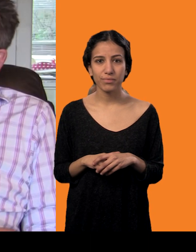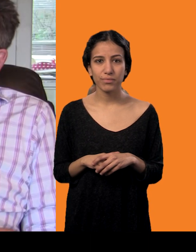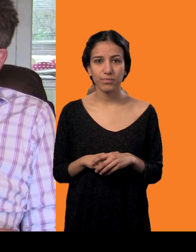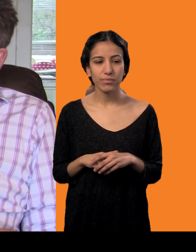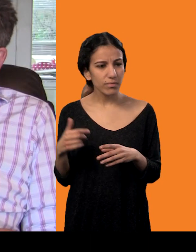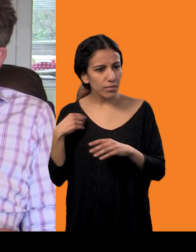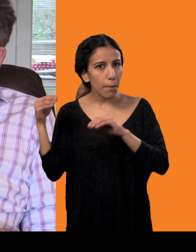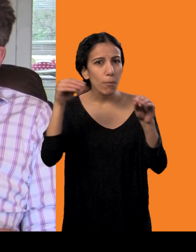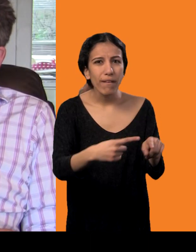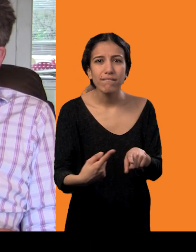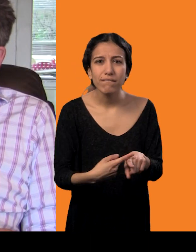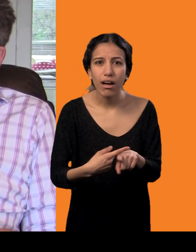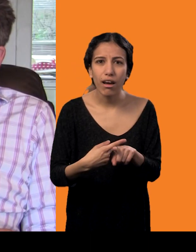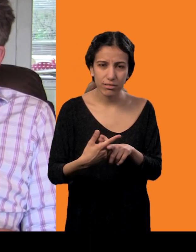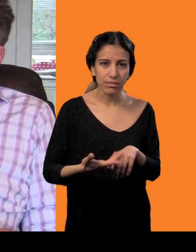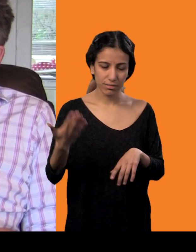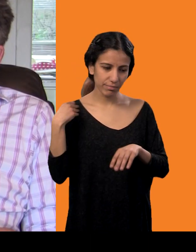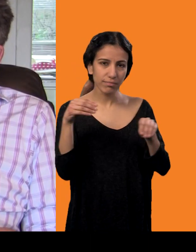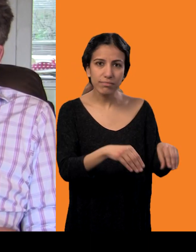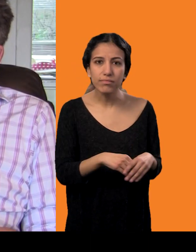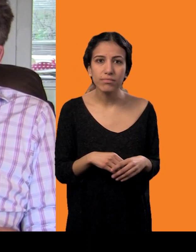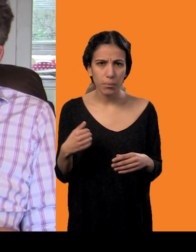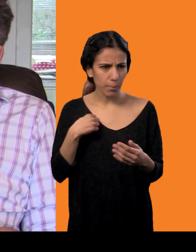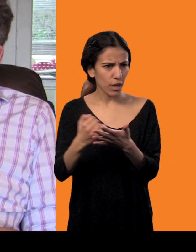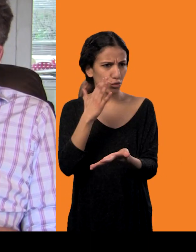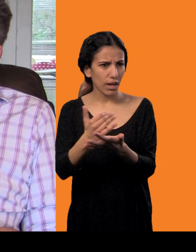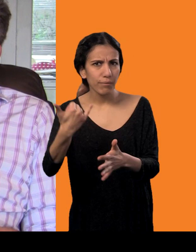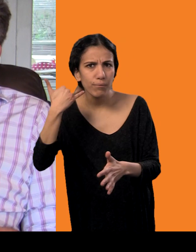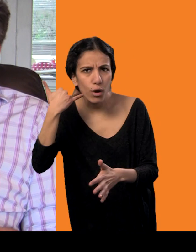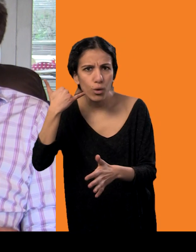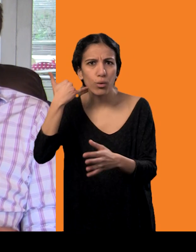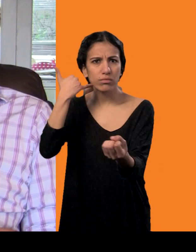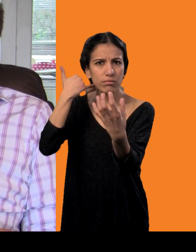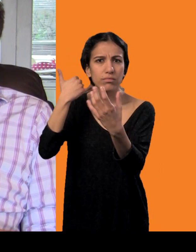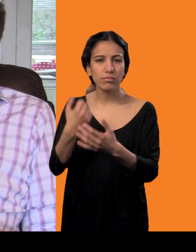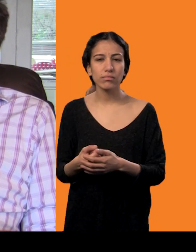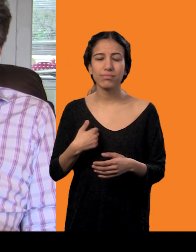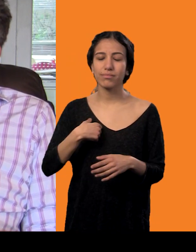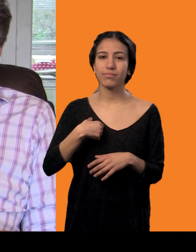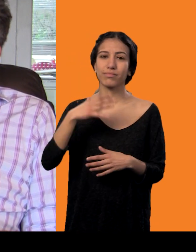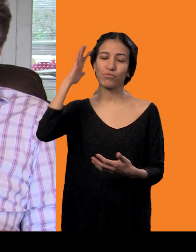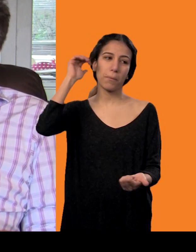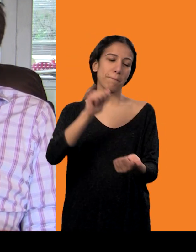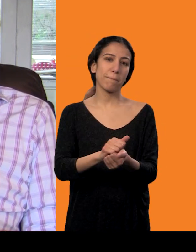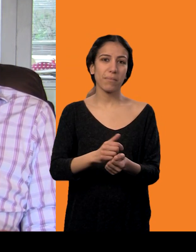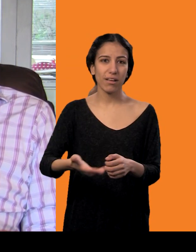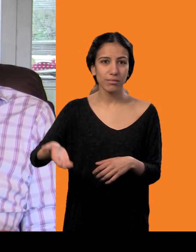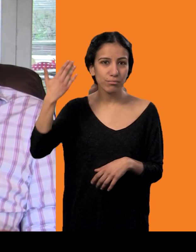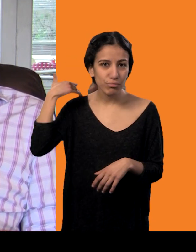Helen: We've always since we moved to England, made sure we had a speaker phone.